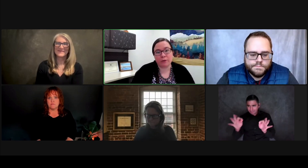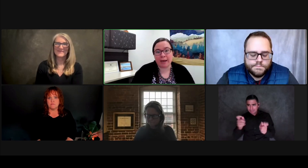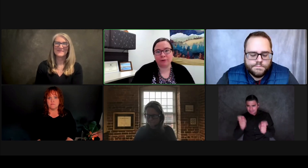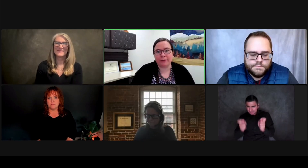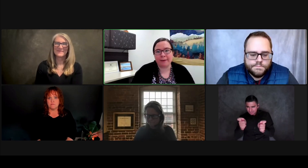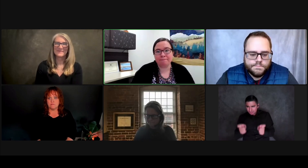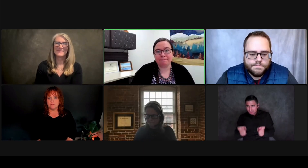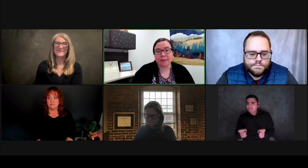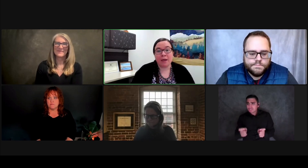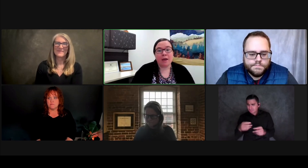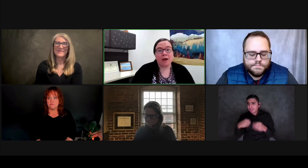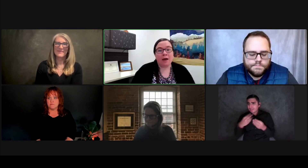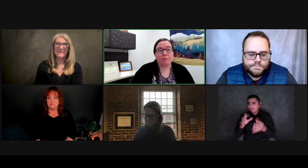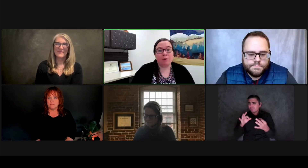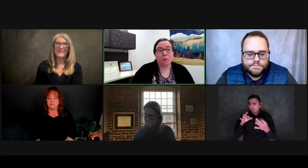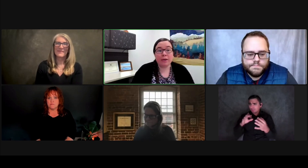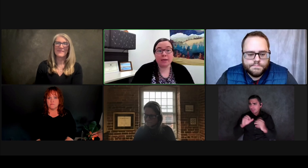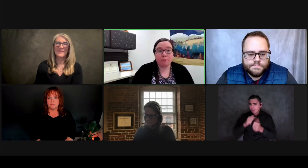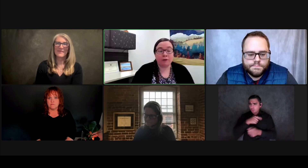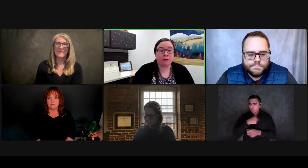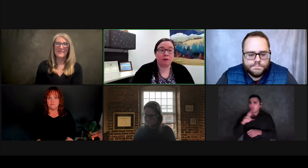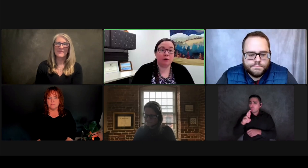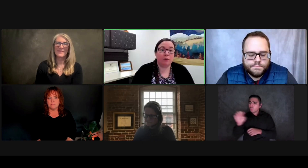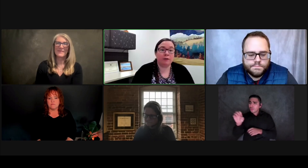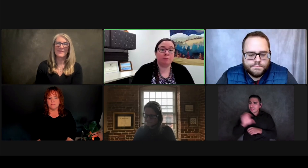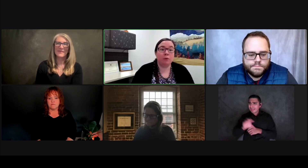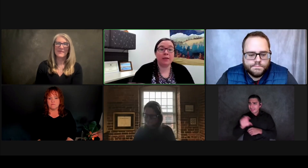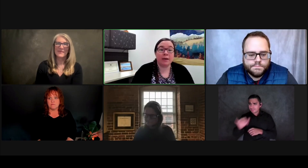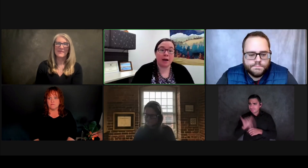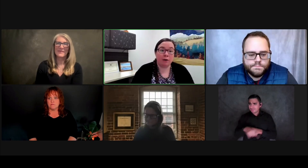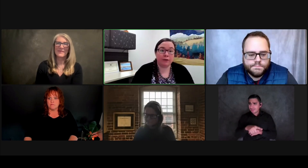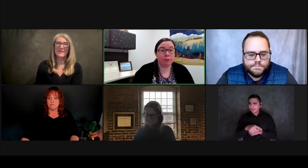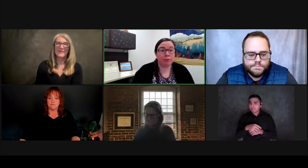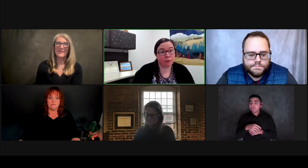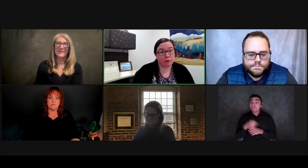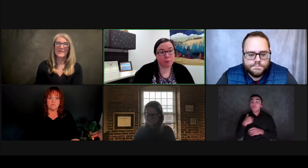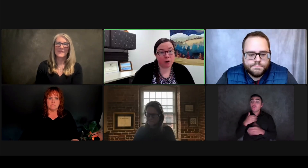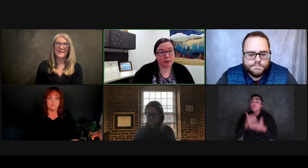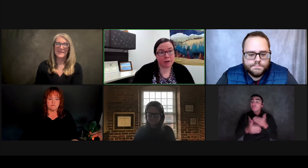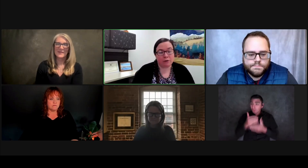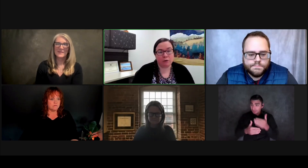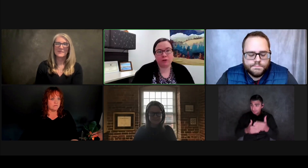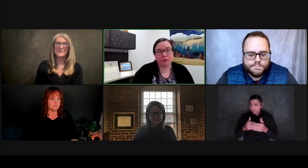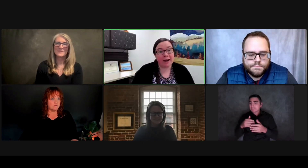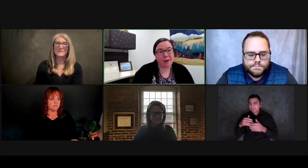about how to recaption that. We process our requests both in-house and through a third party vendor.